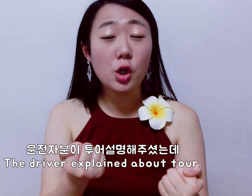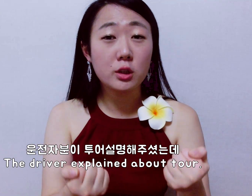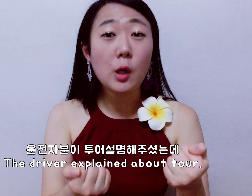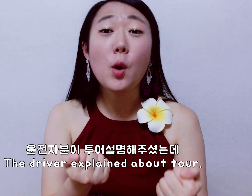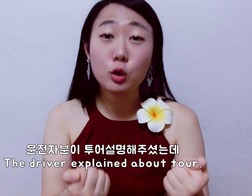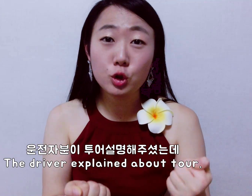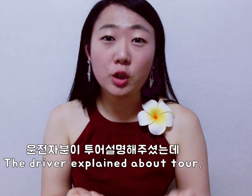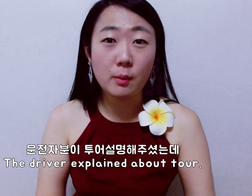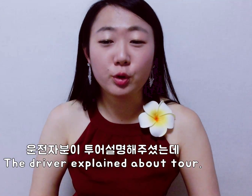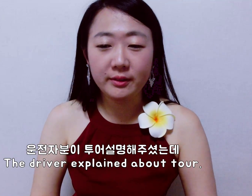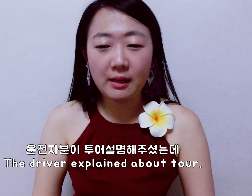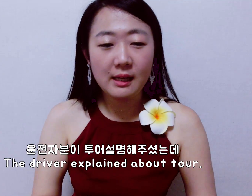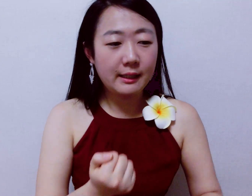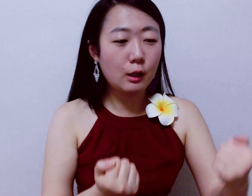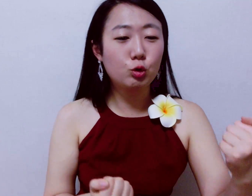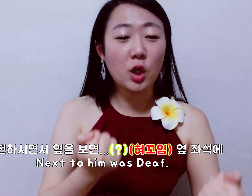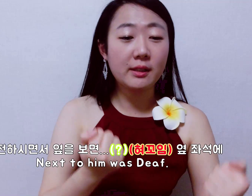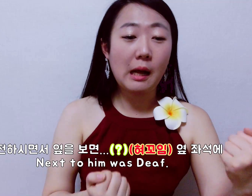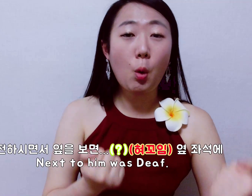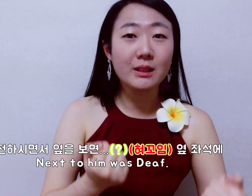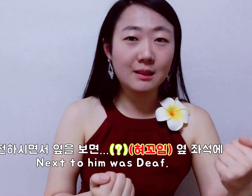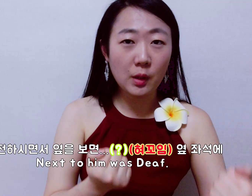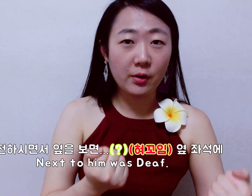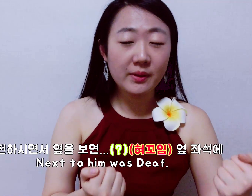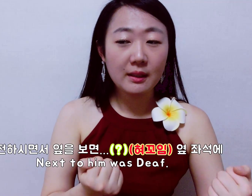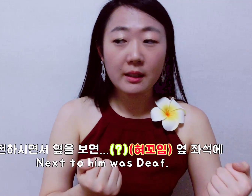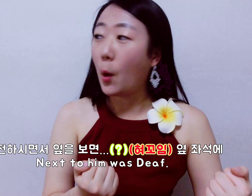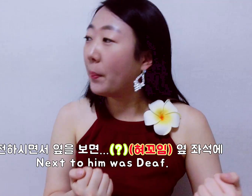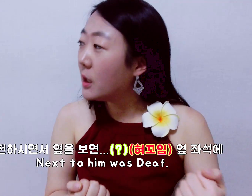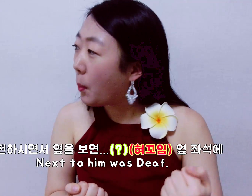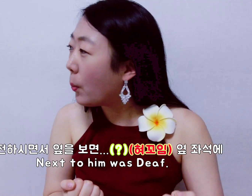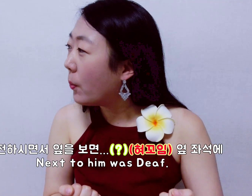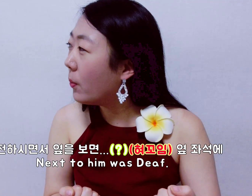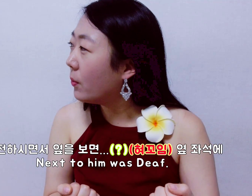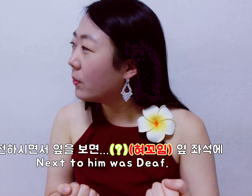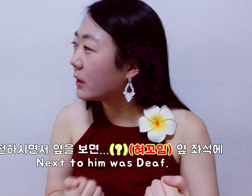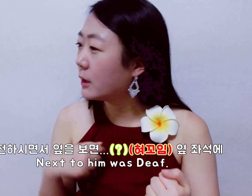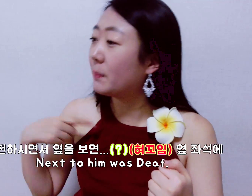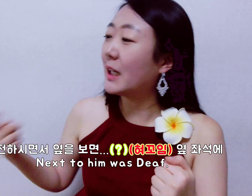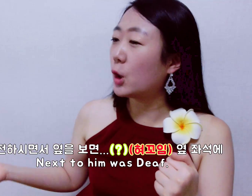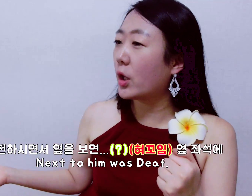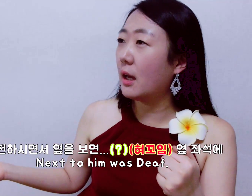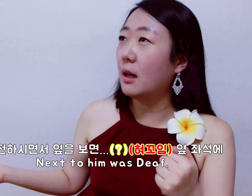이상해서 휴지에다 적어서 보여 줬어요 after giving that letter to him